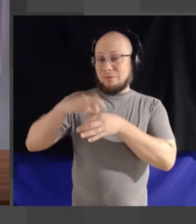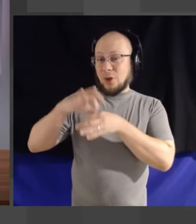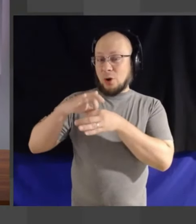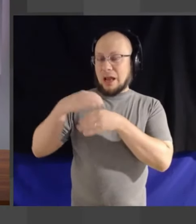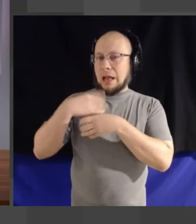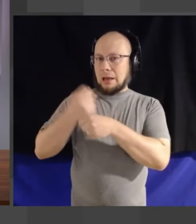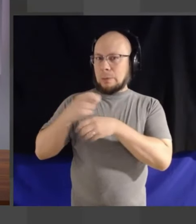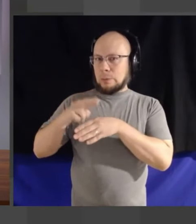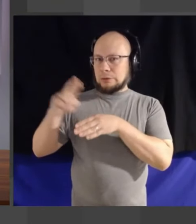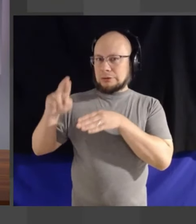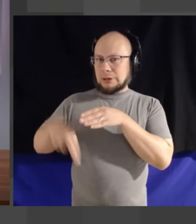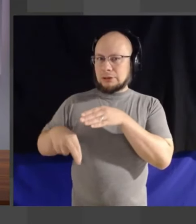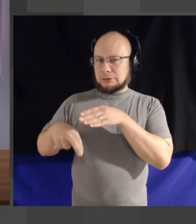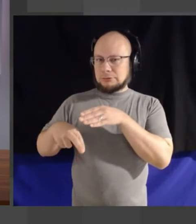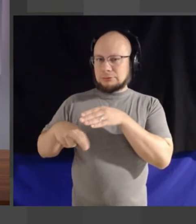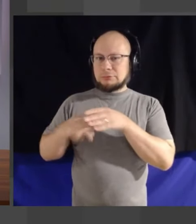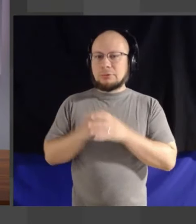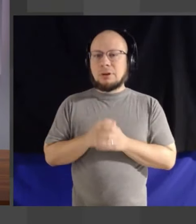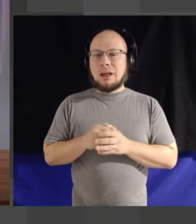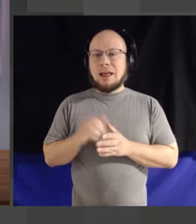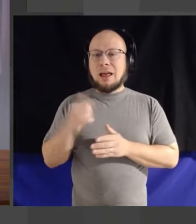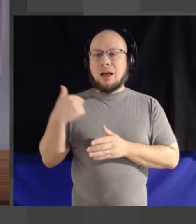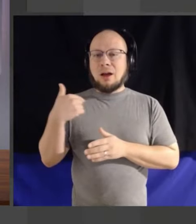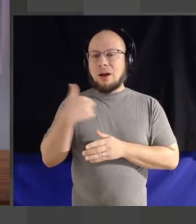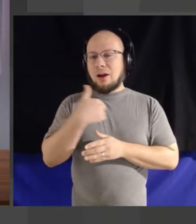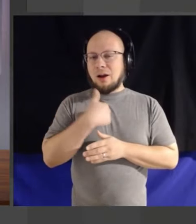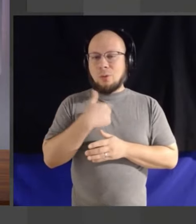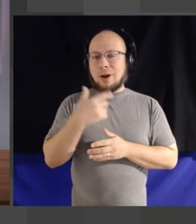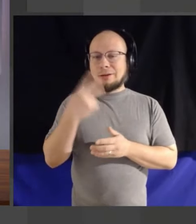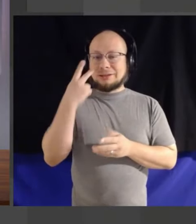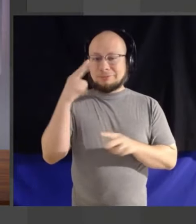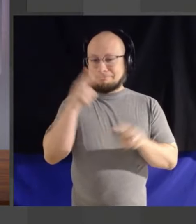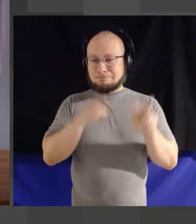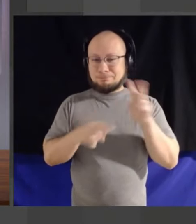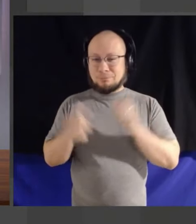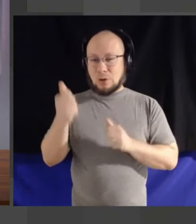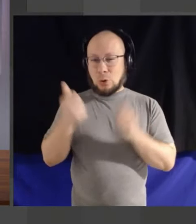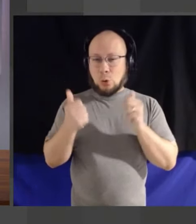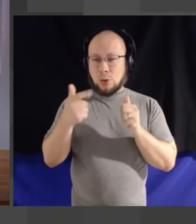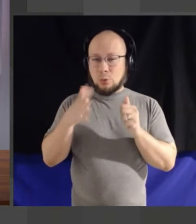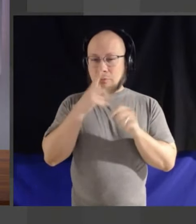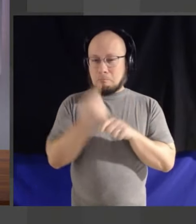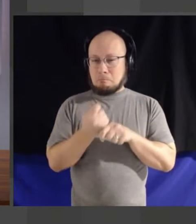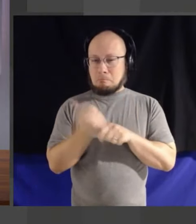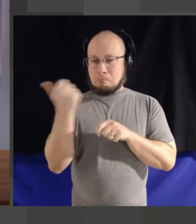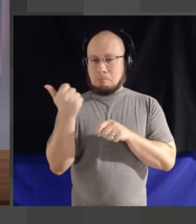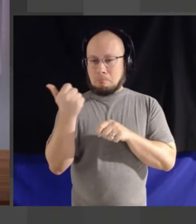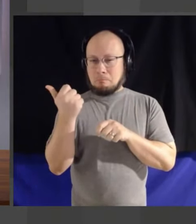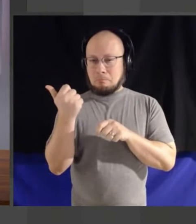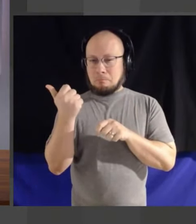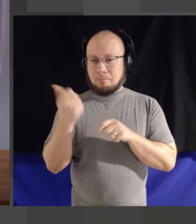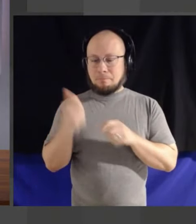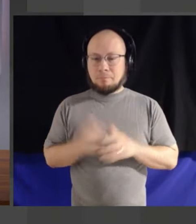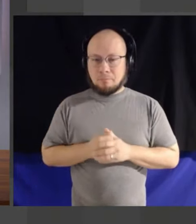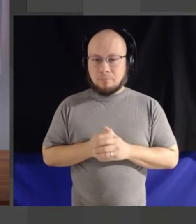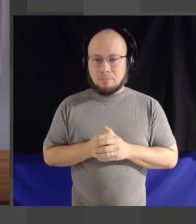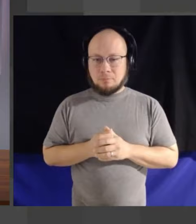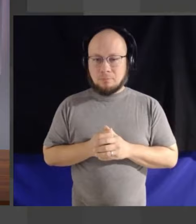THE RESULTS OF THE FIRST ROUND OF VOTING ARE IN. THE ROUND WHICH DETERMINED WHICH